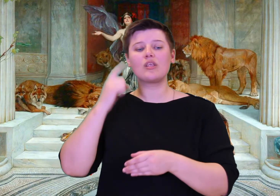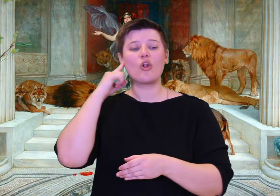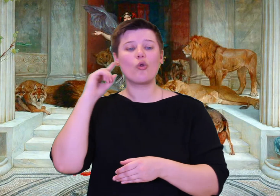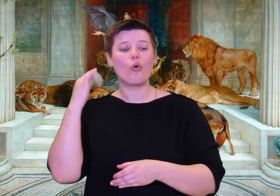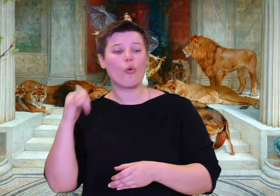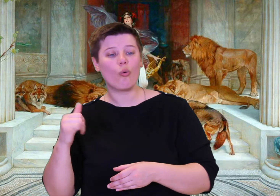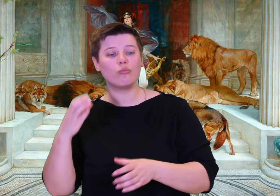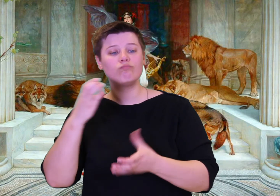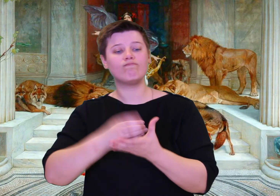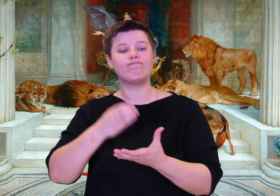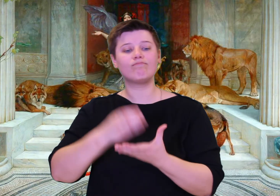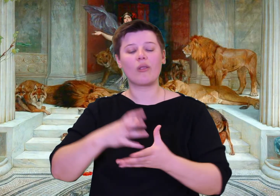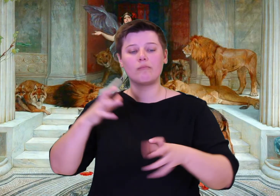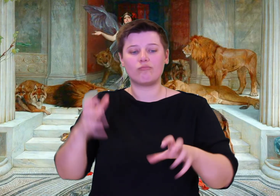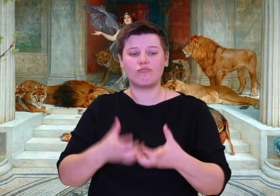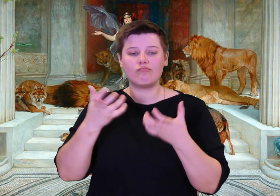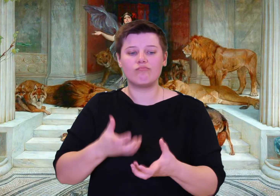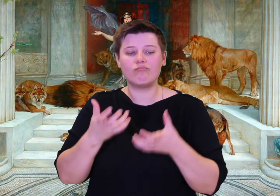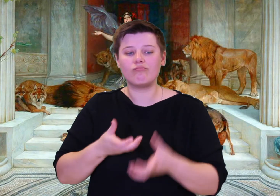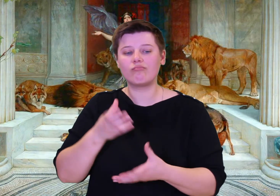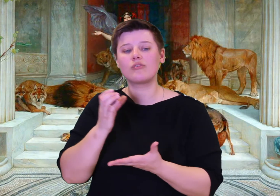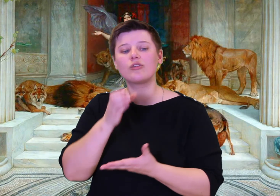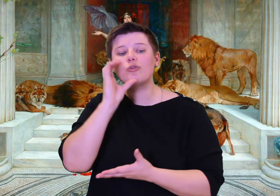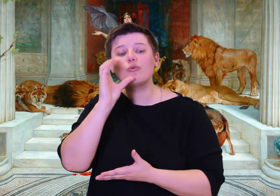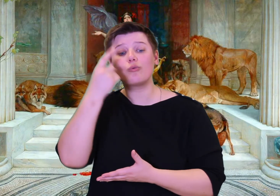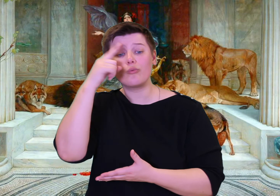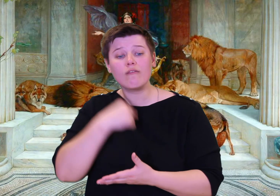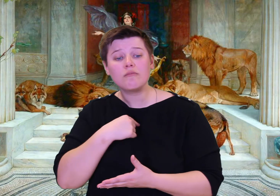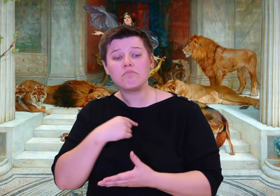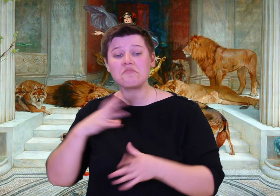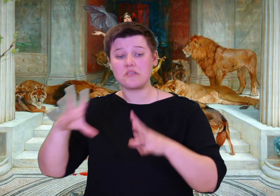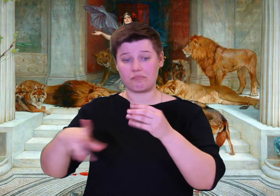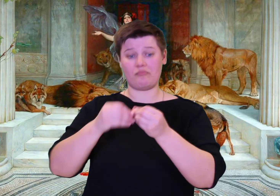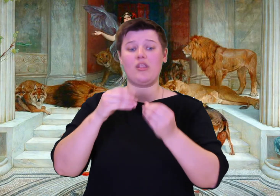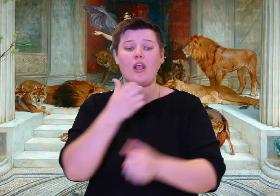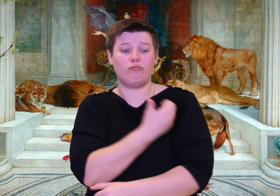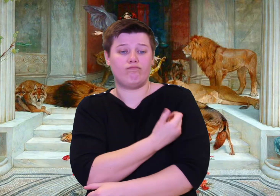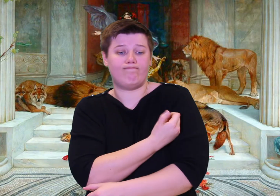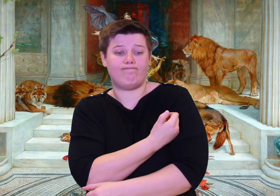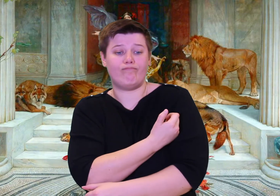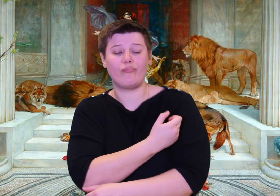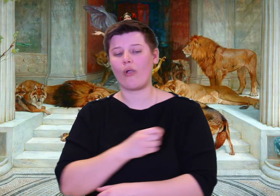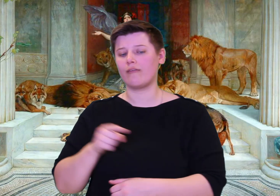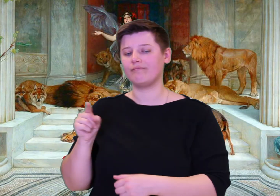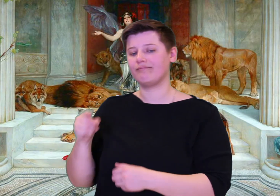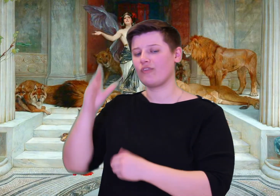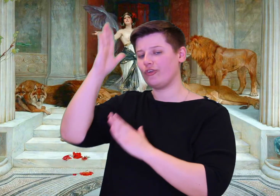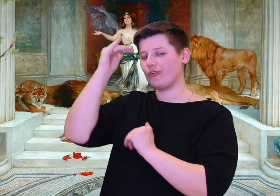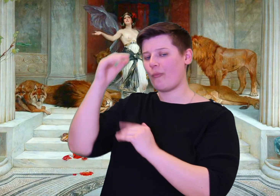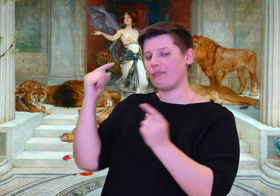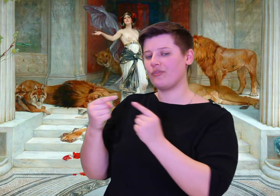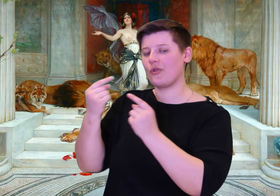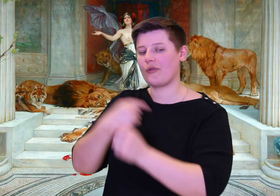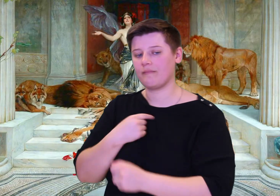I went in the house of Circe. My heart pounded as I walked. I stood there at the